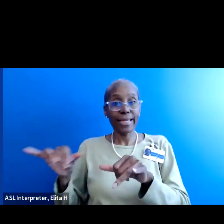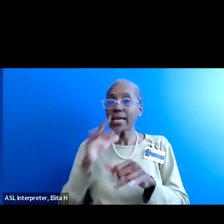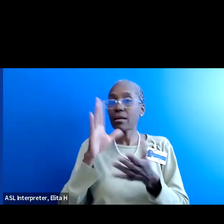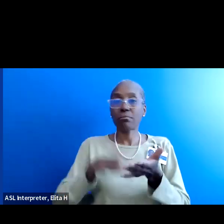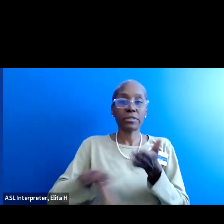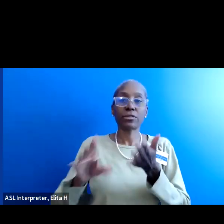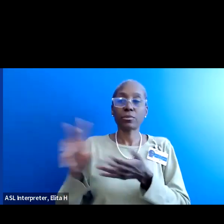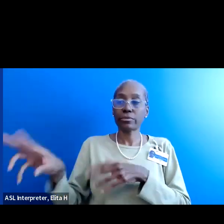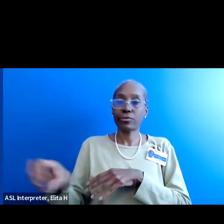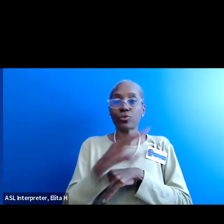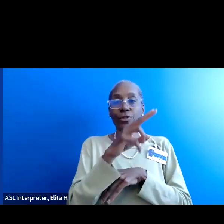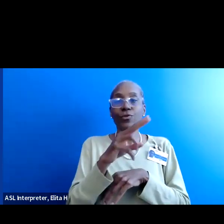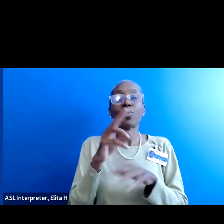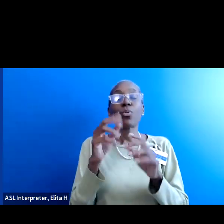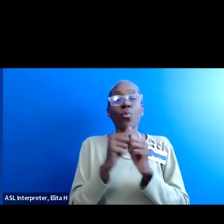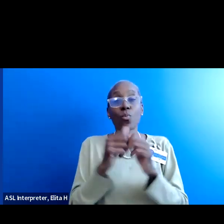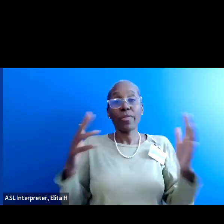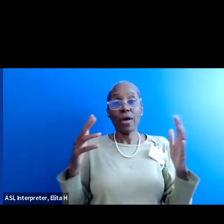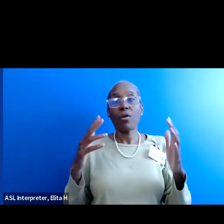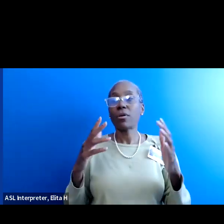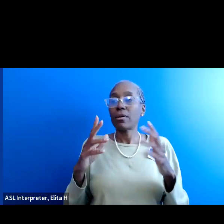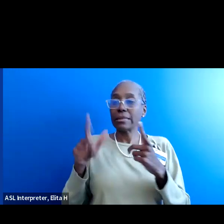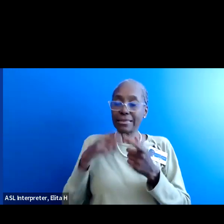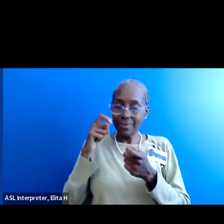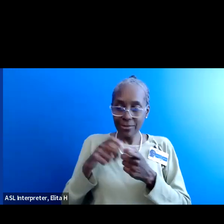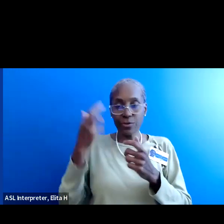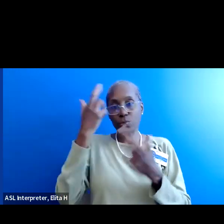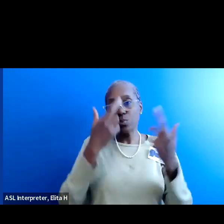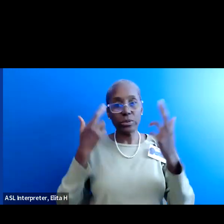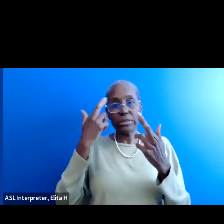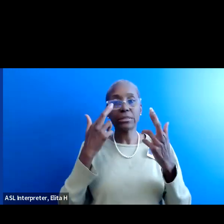transferred except for six very specific reasons that are in federal requirements.